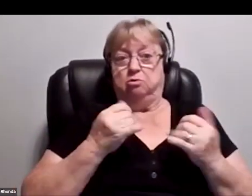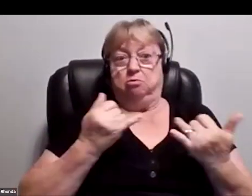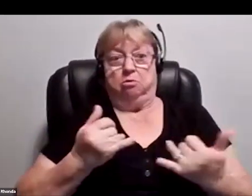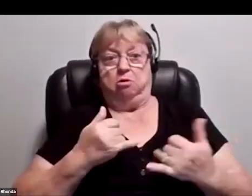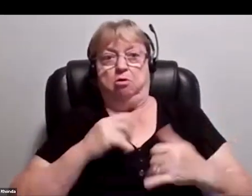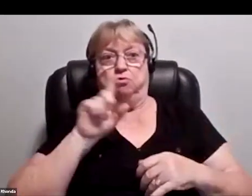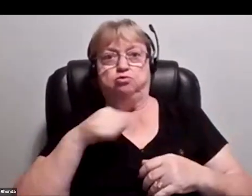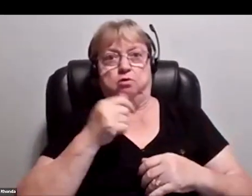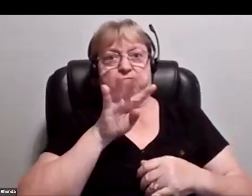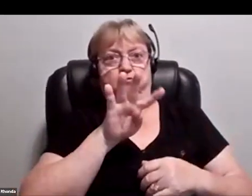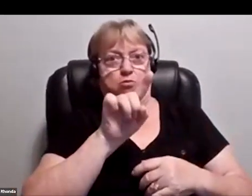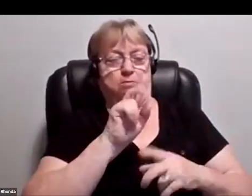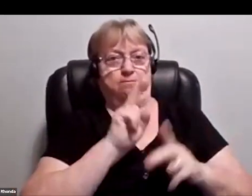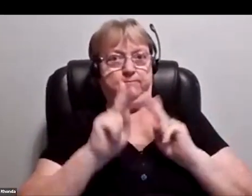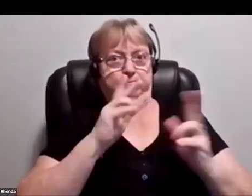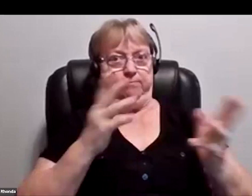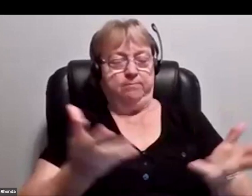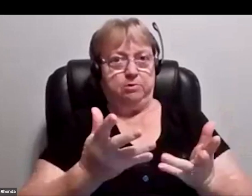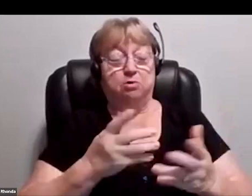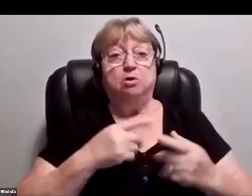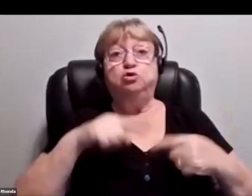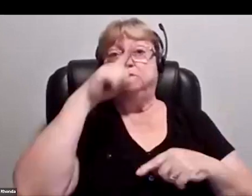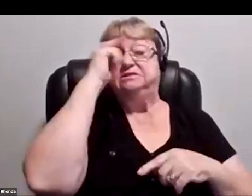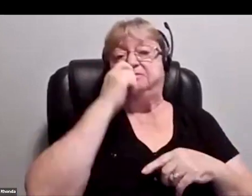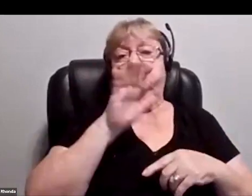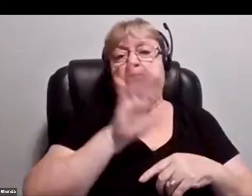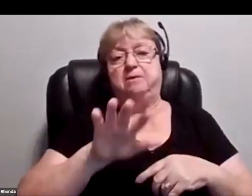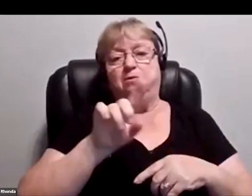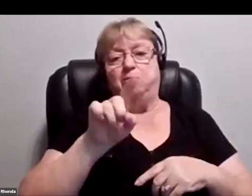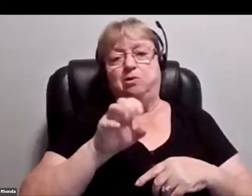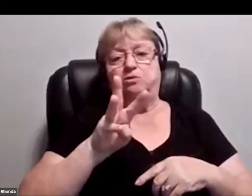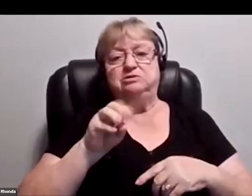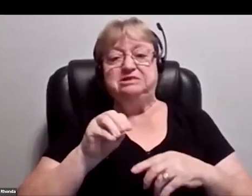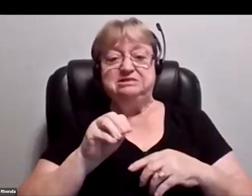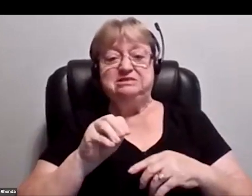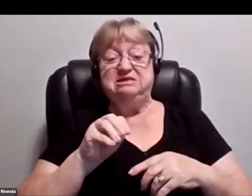During the summer, we house up to around 160 people, so this room gets a lot busier and a lot more tables